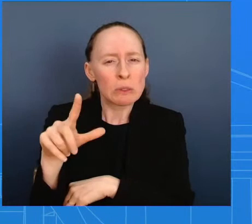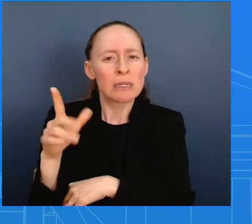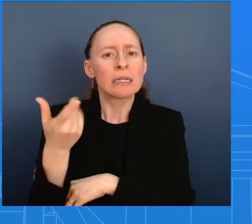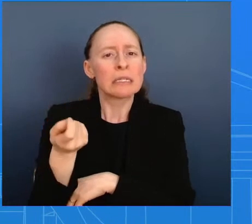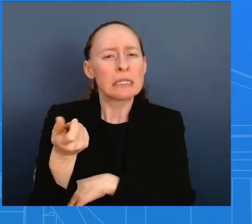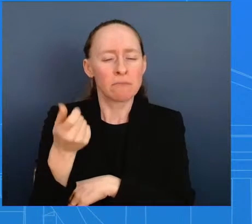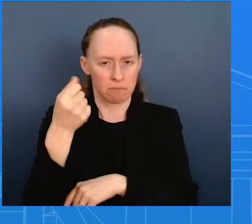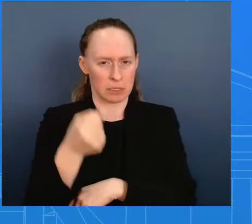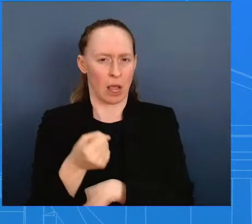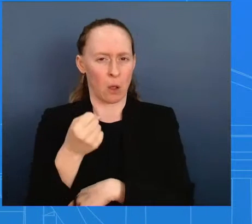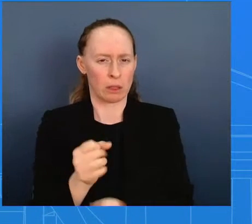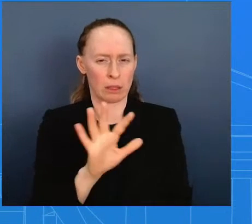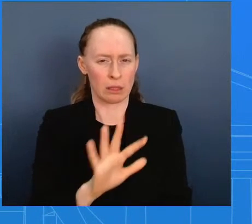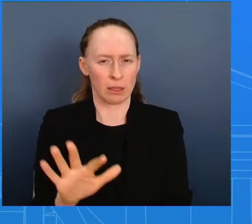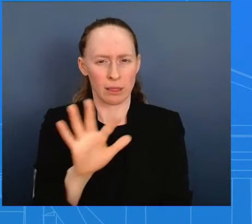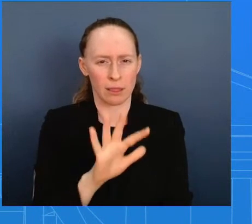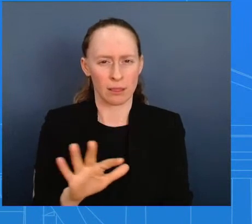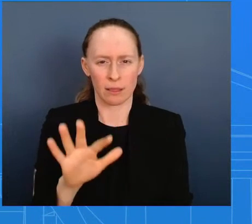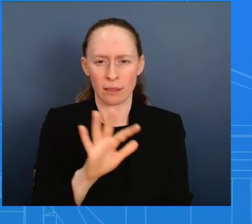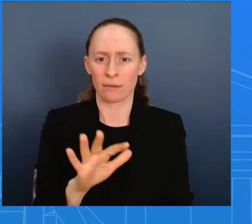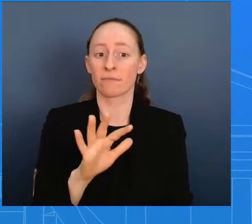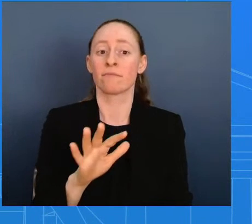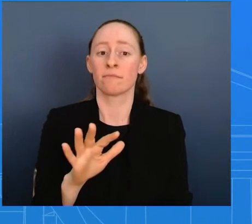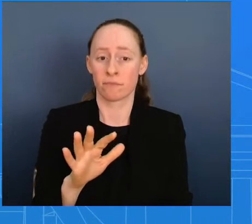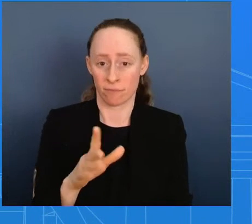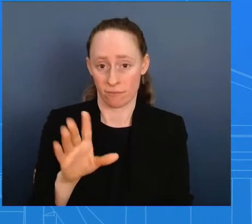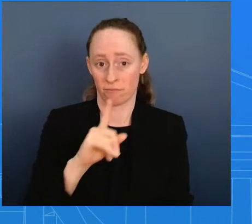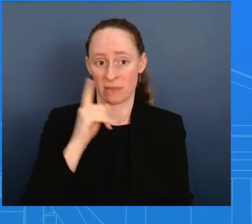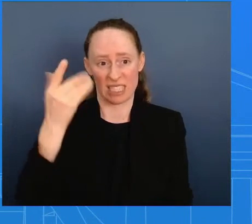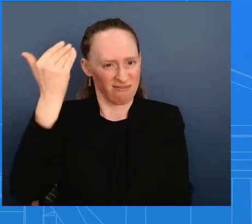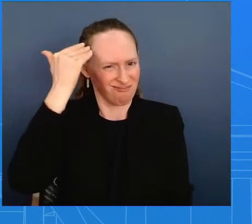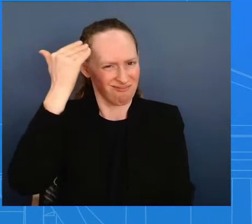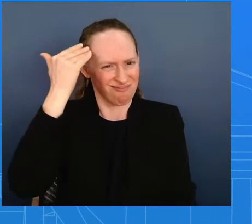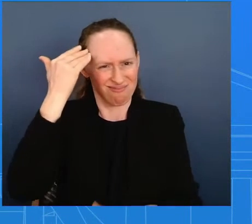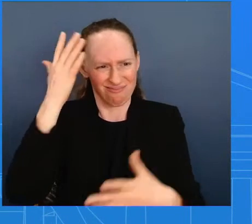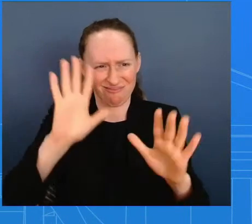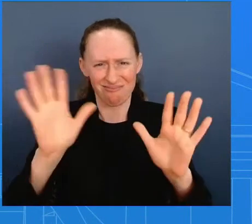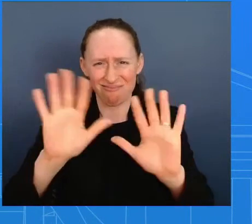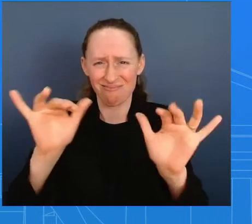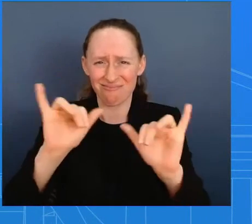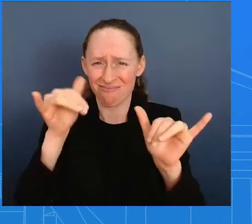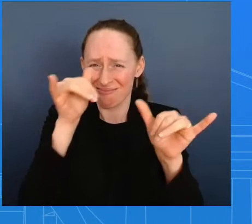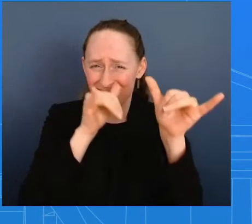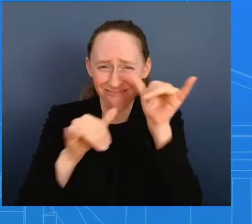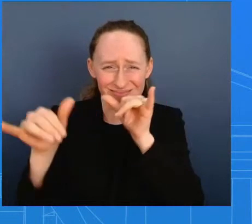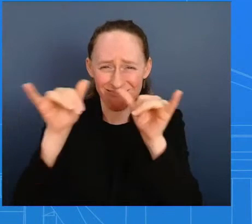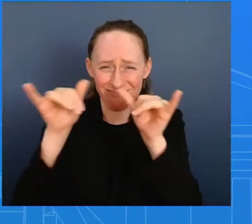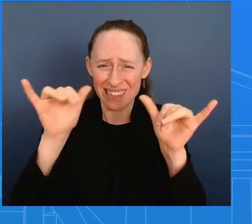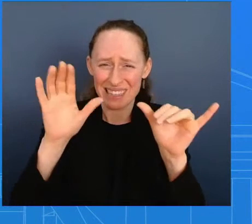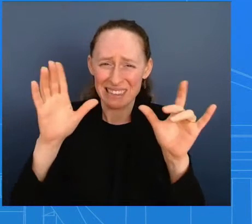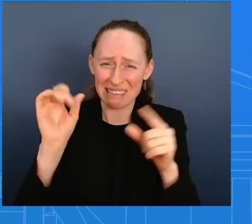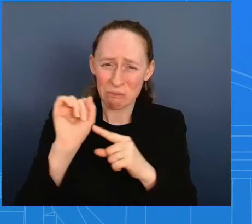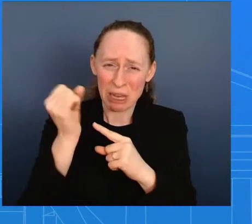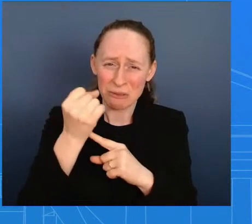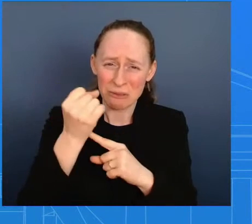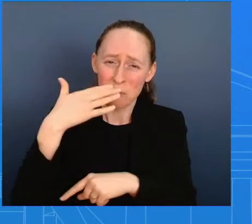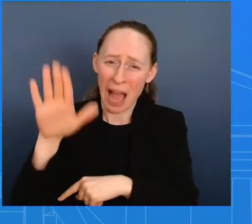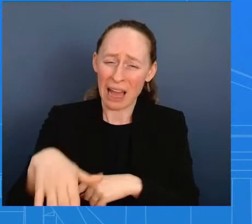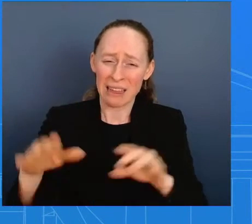This is an urgent and critical situation. We have got to get those crossings open to get more aid in. That has been an issue of the past three days